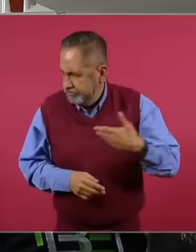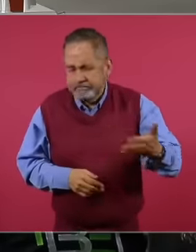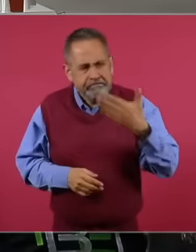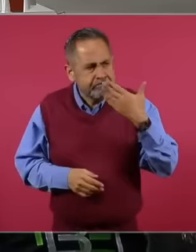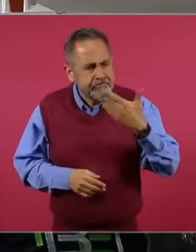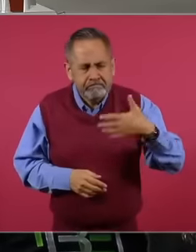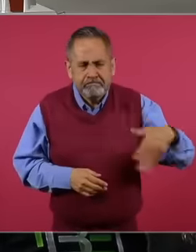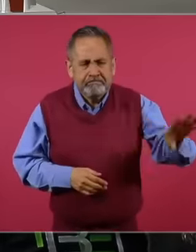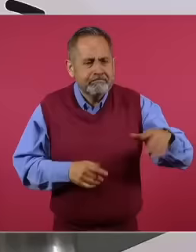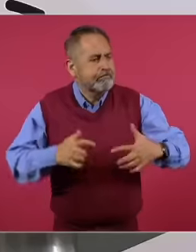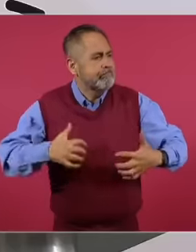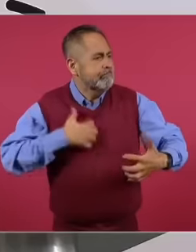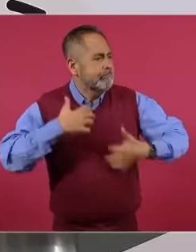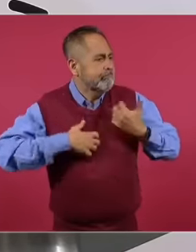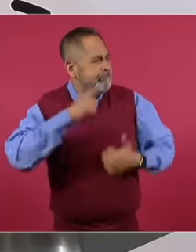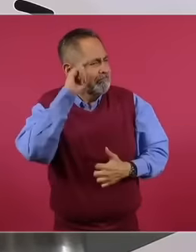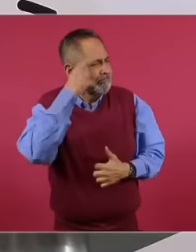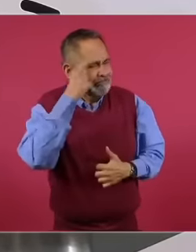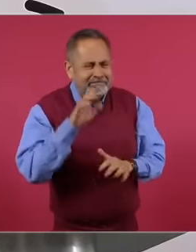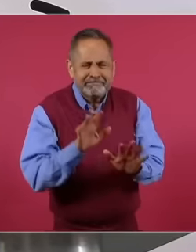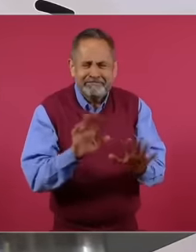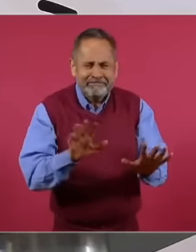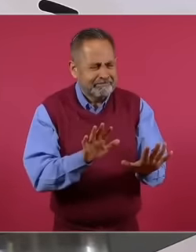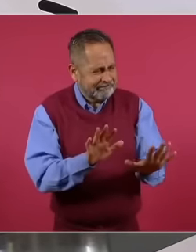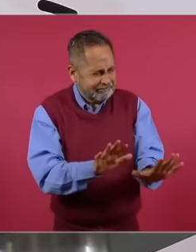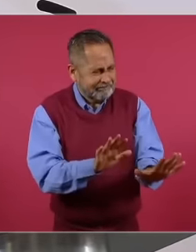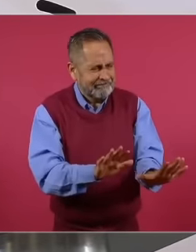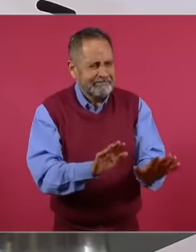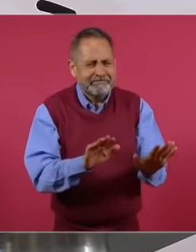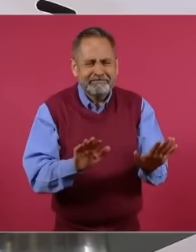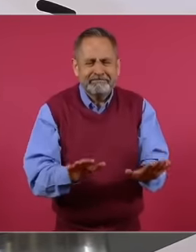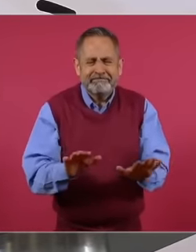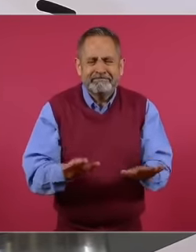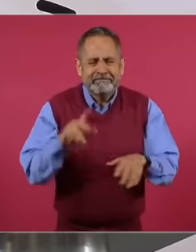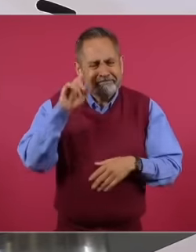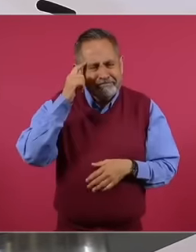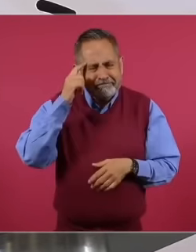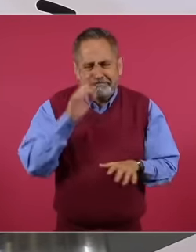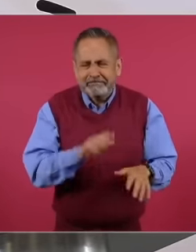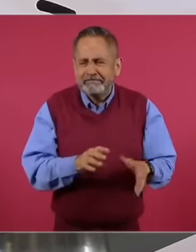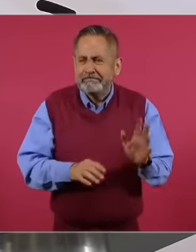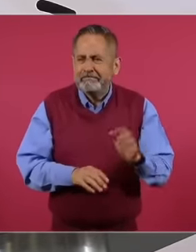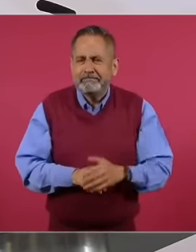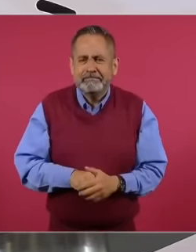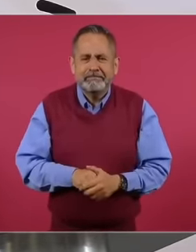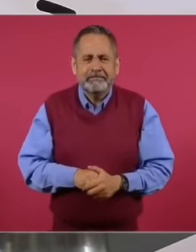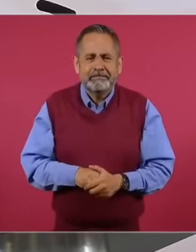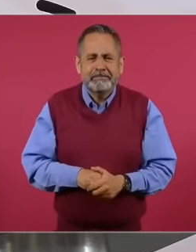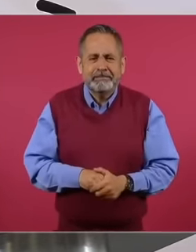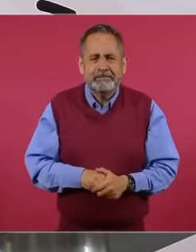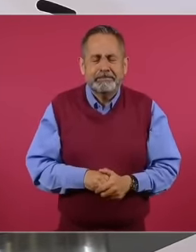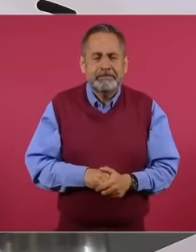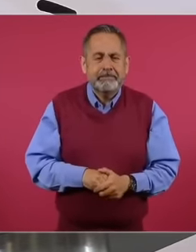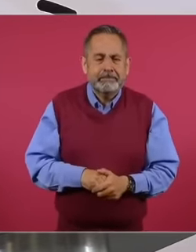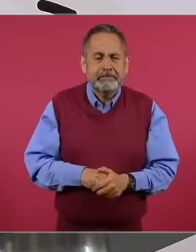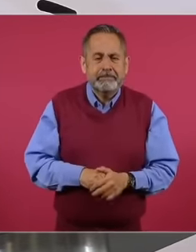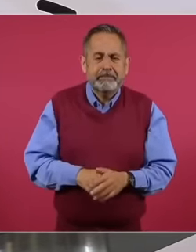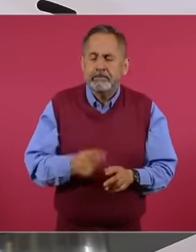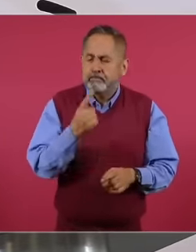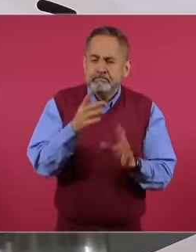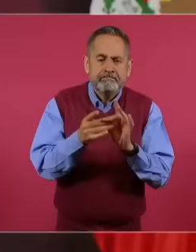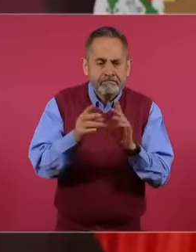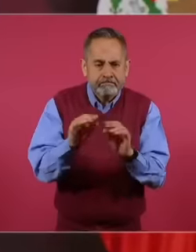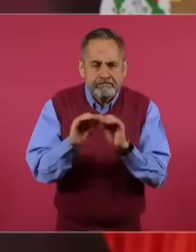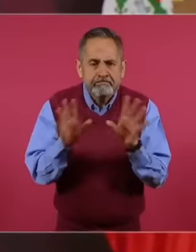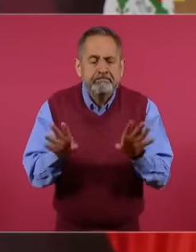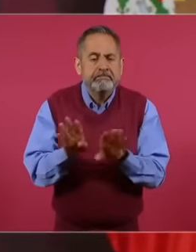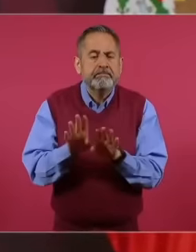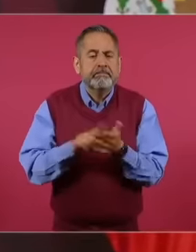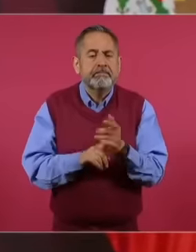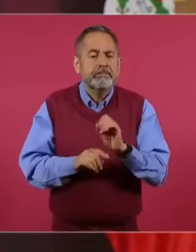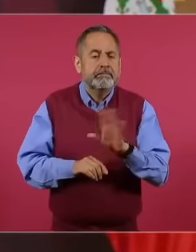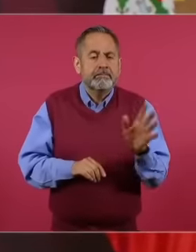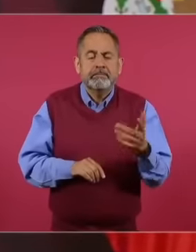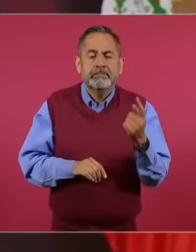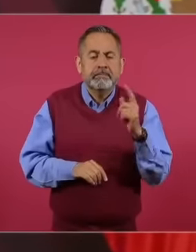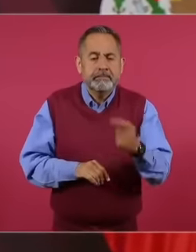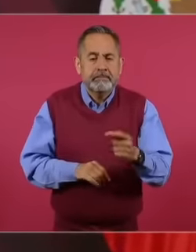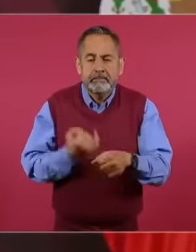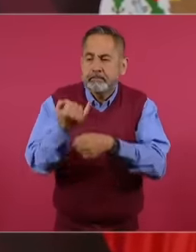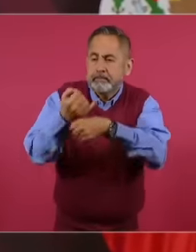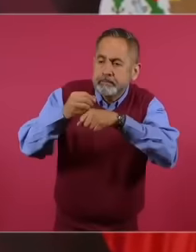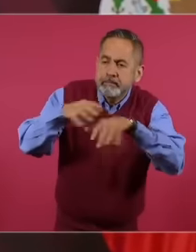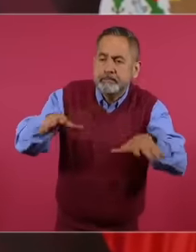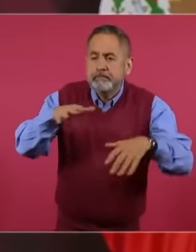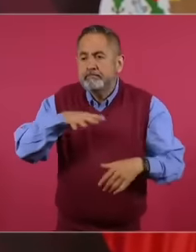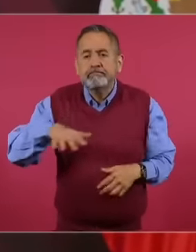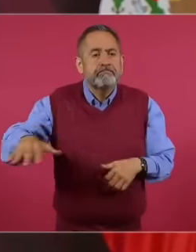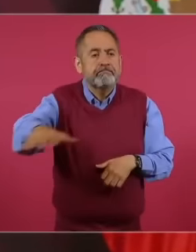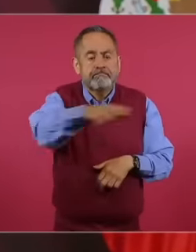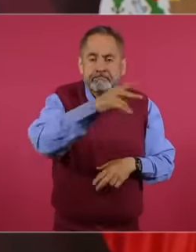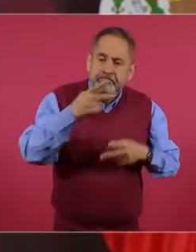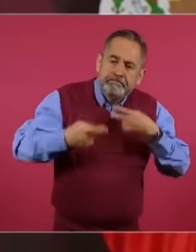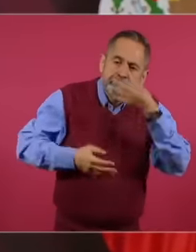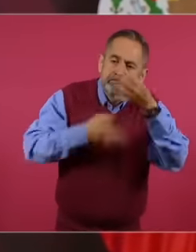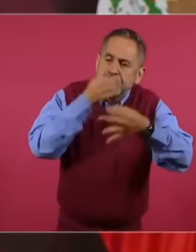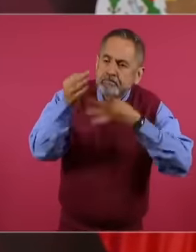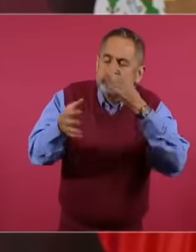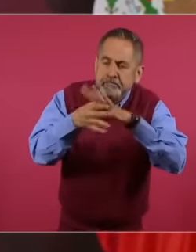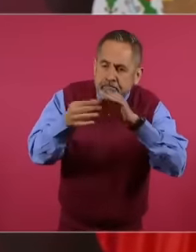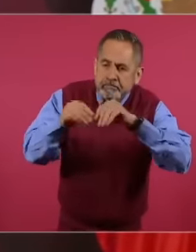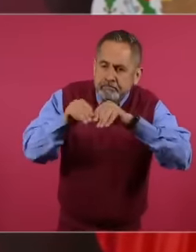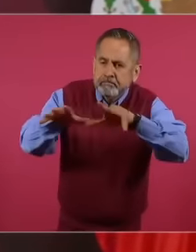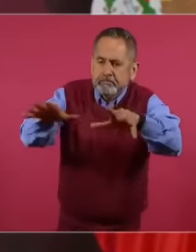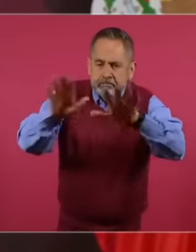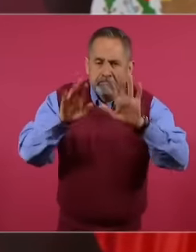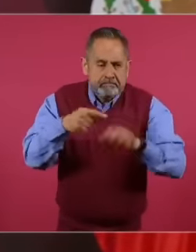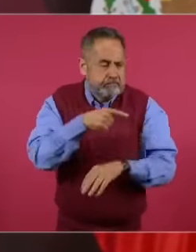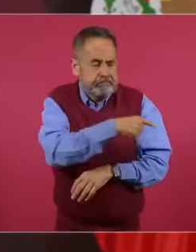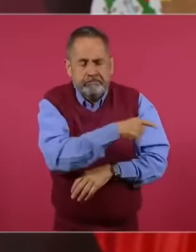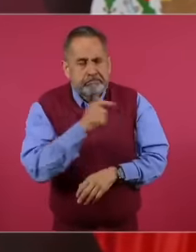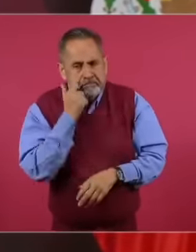get angry as soon as we clarify, argue, inform our people that they are also